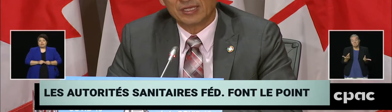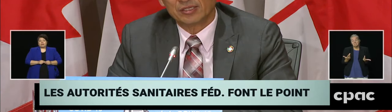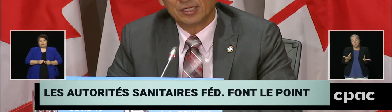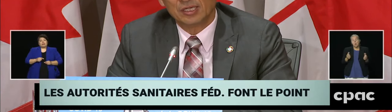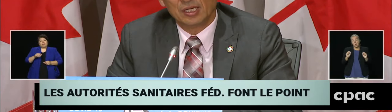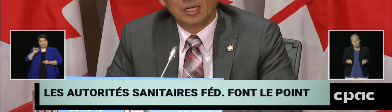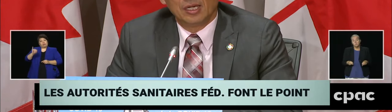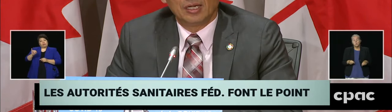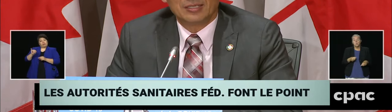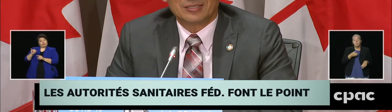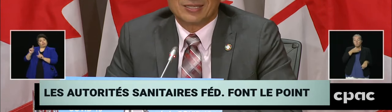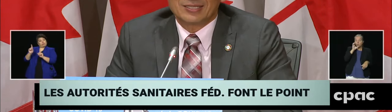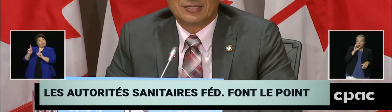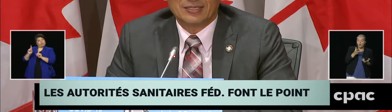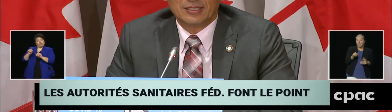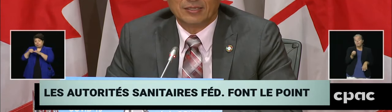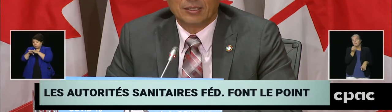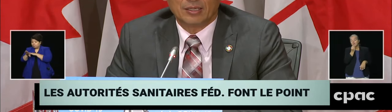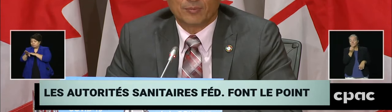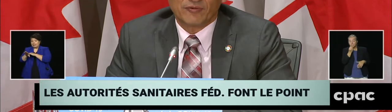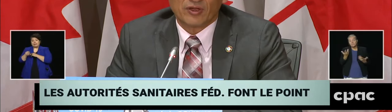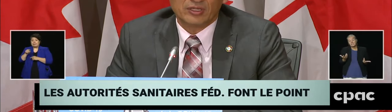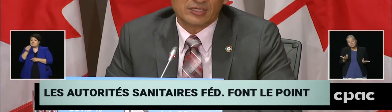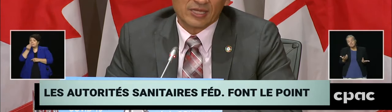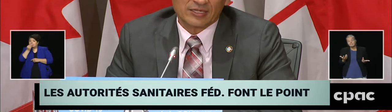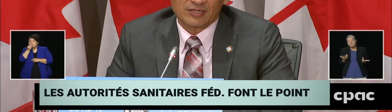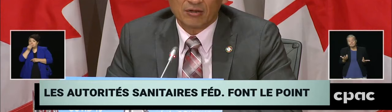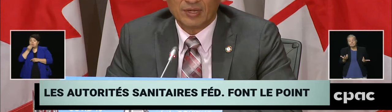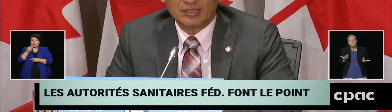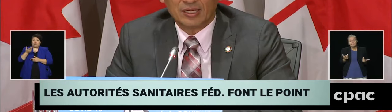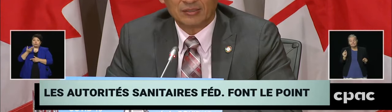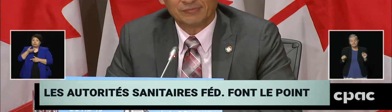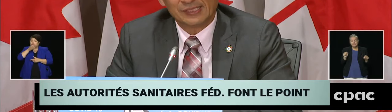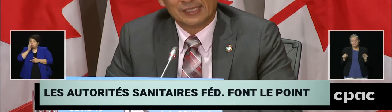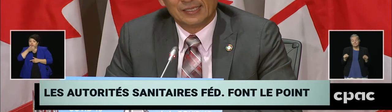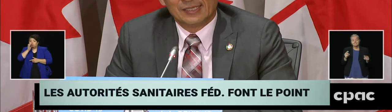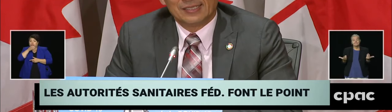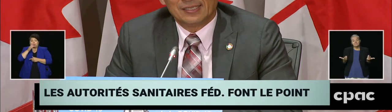TO ME IT'S AN ESTABLISHMENT